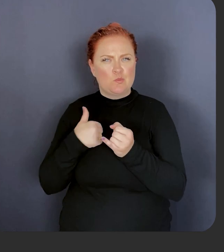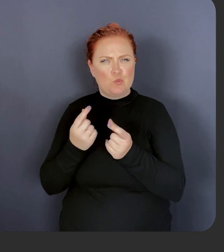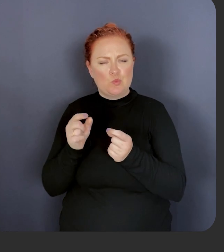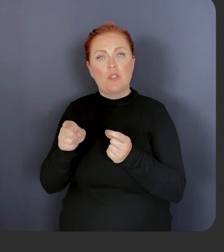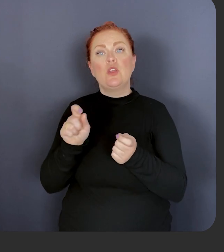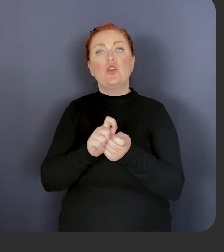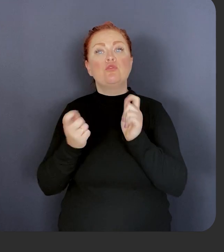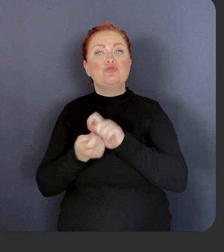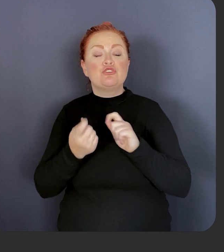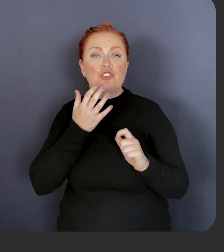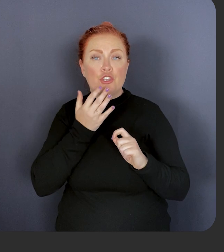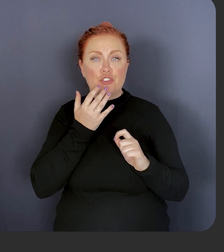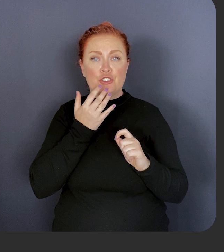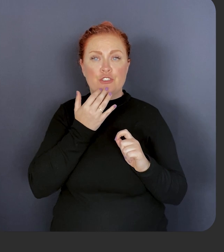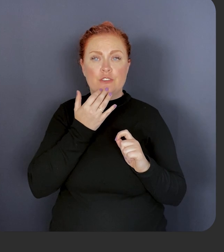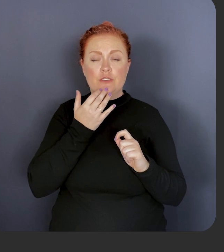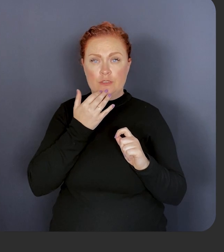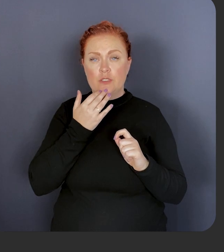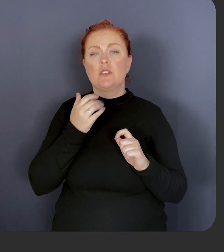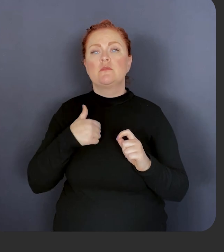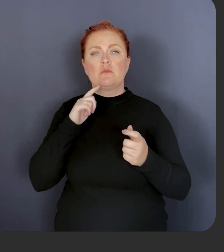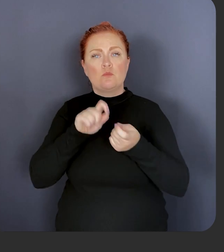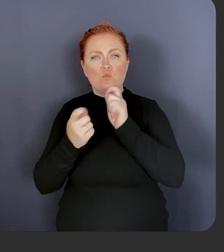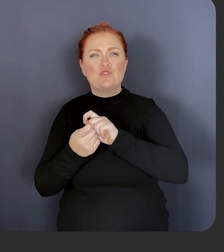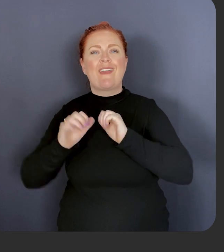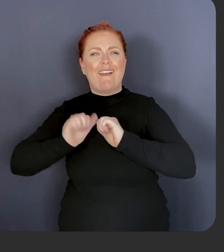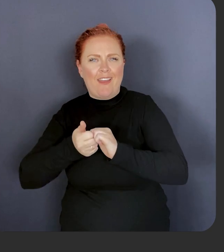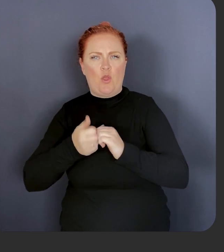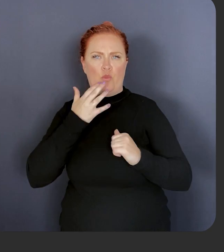is in my change color, I'm going to change how I change color.